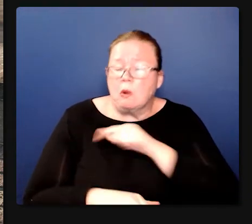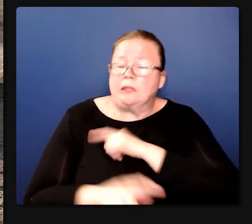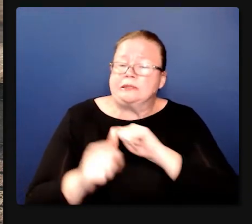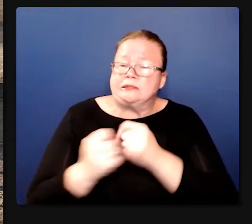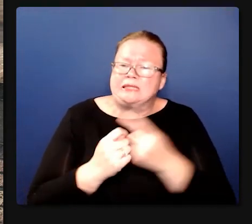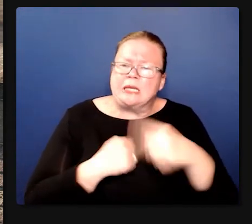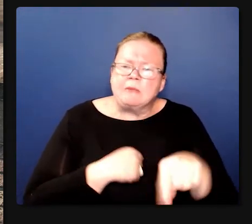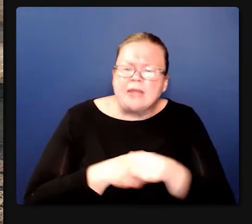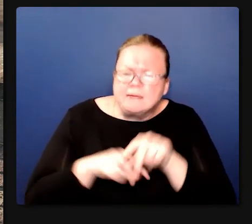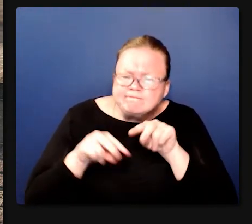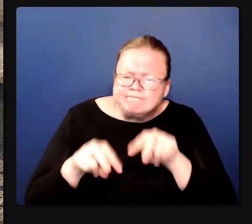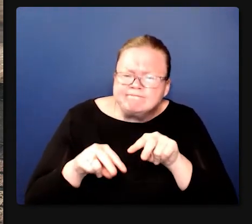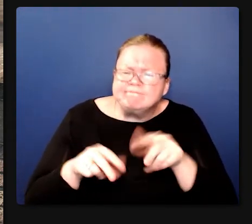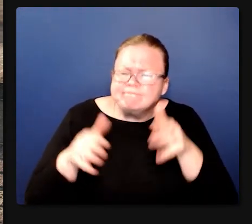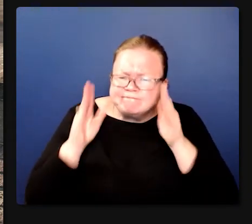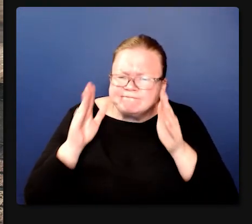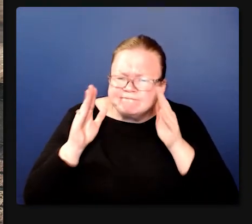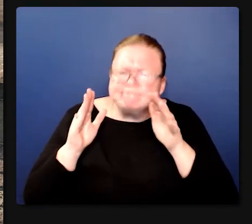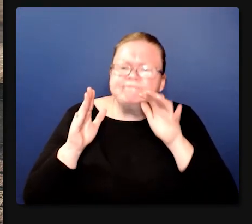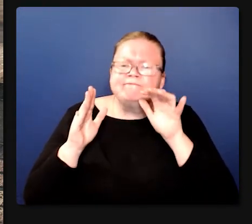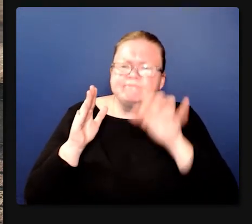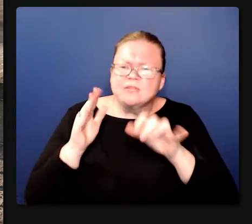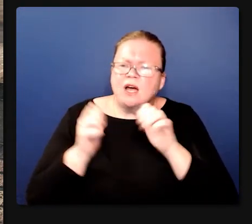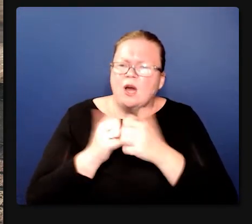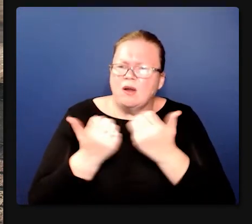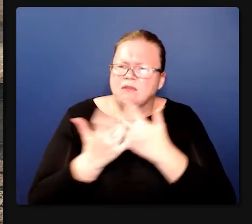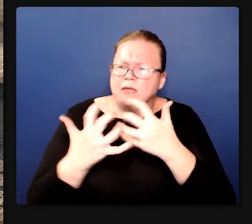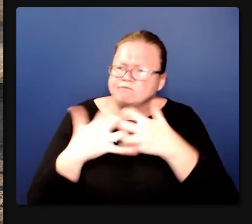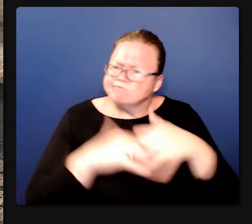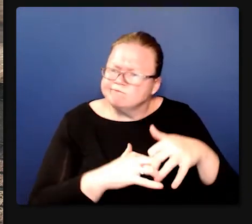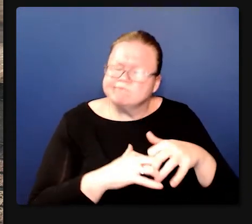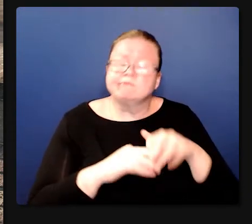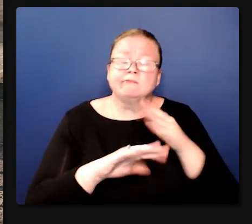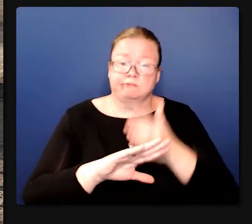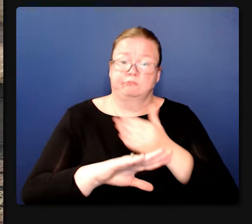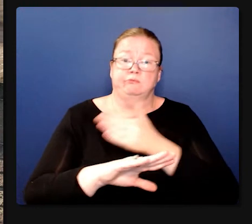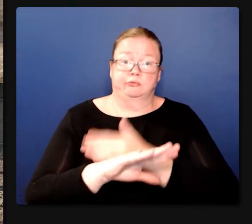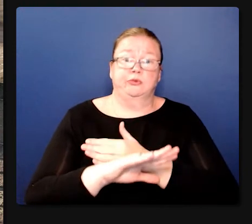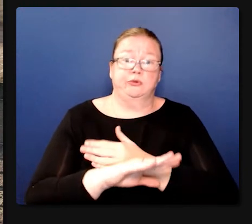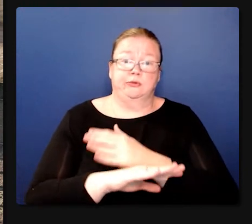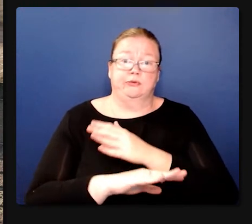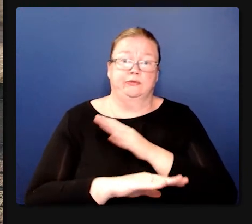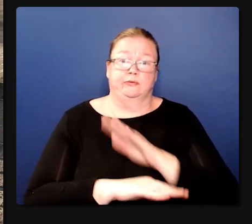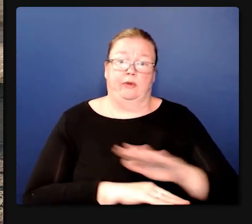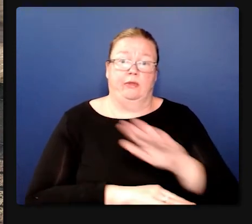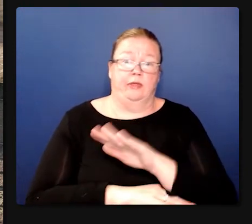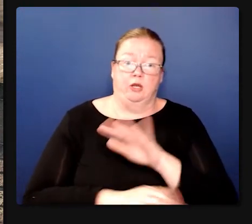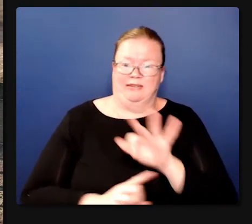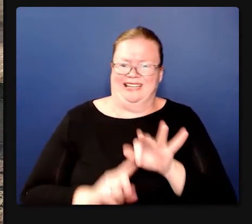pay close attention to that telemetry data that comes in and improve the exceptions that happen